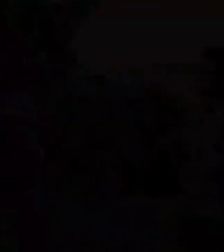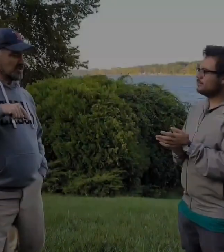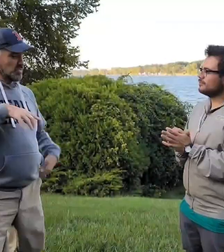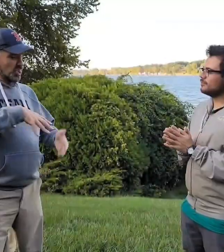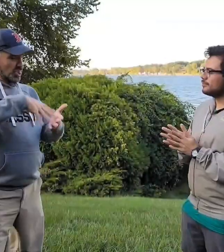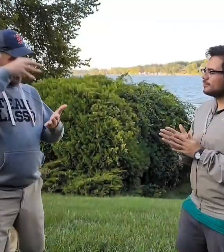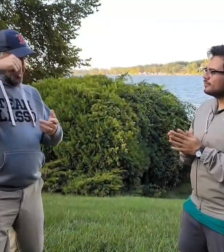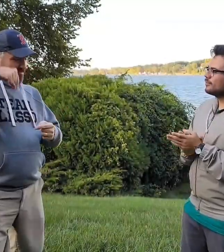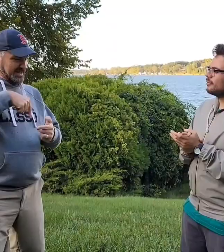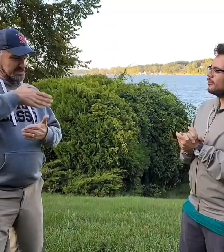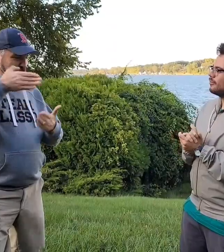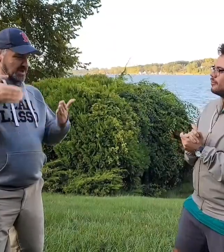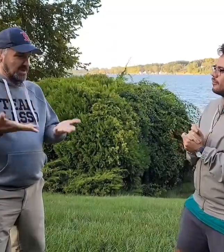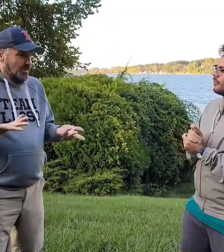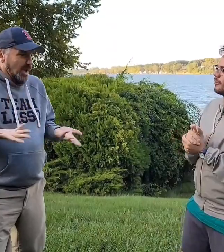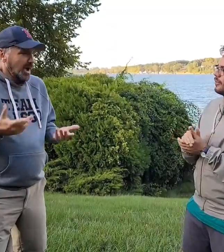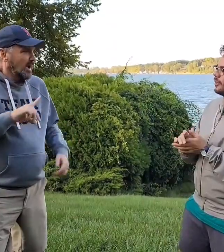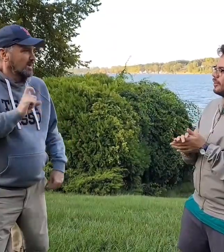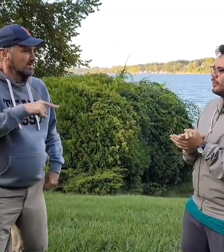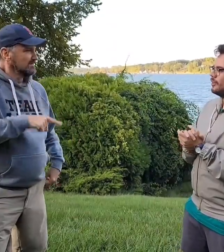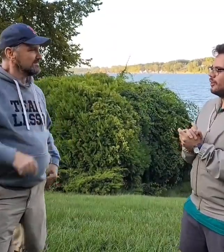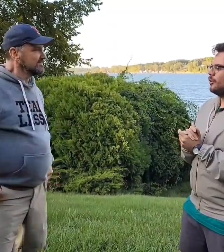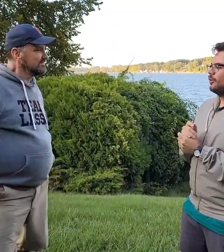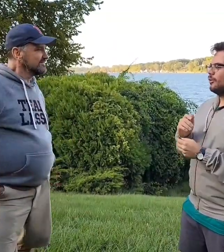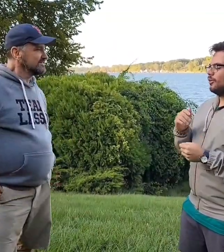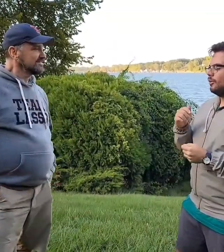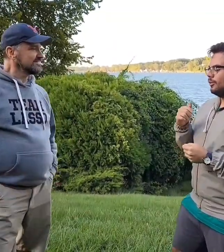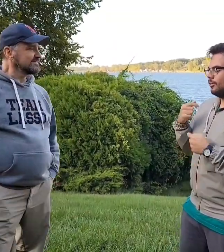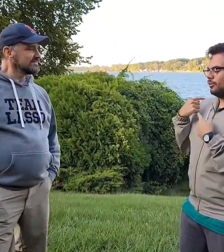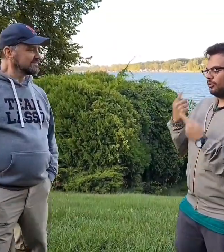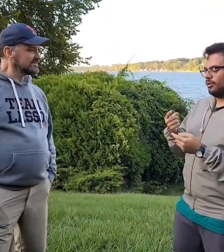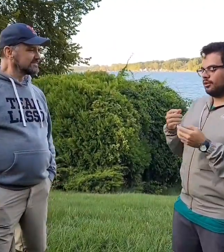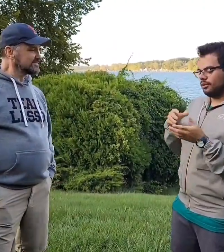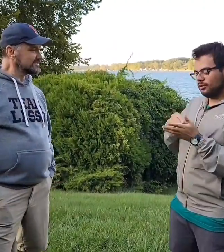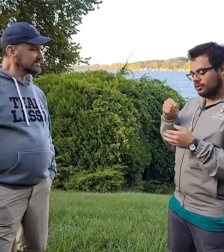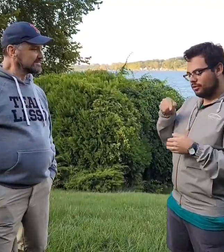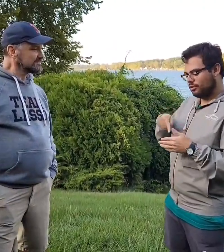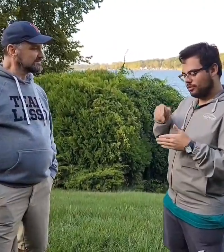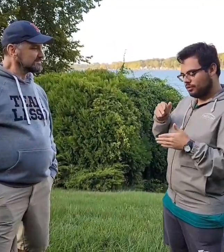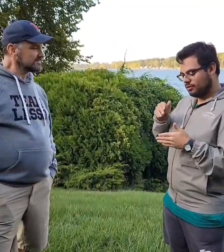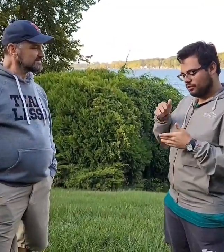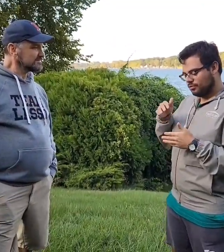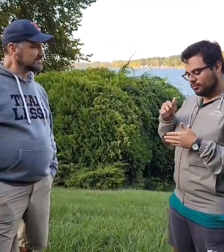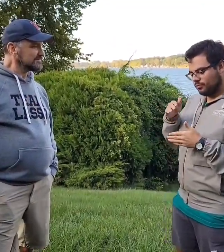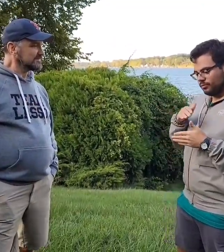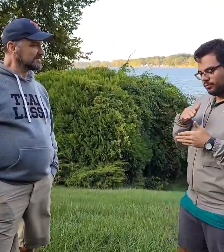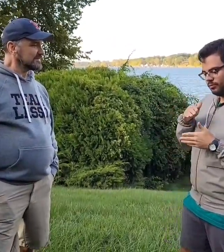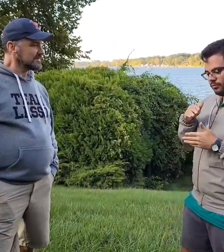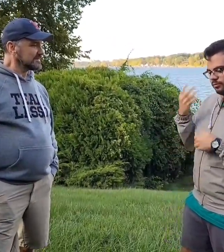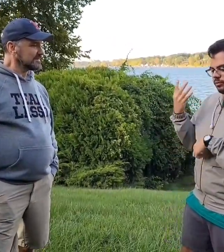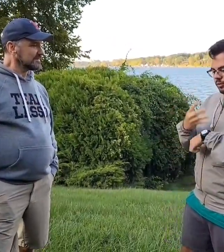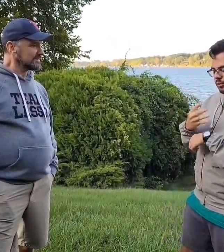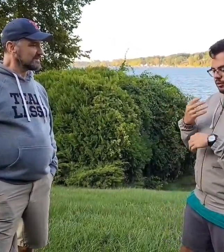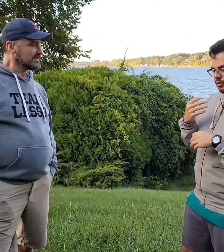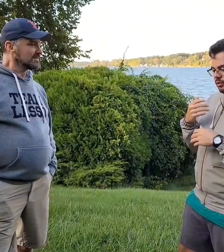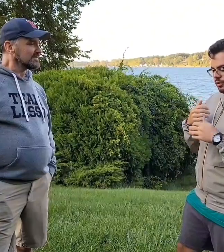Fr. Shawn Carey: What did you learn from this weekend? Christopher: So far this weekend I've learned...